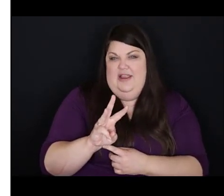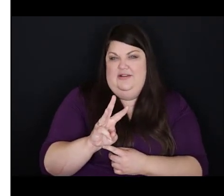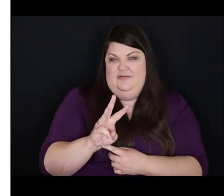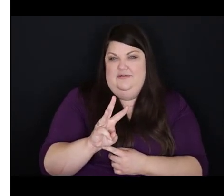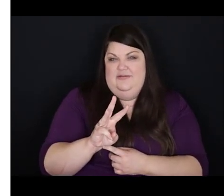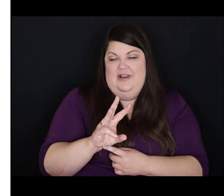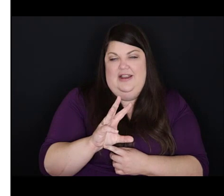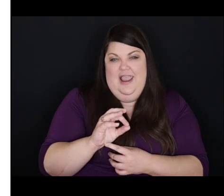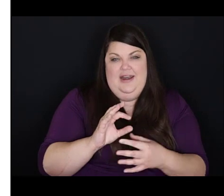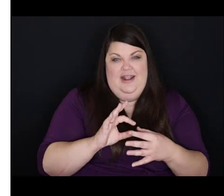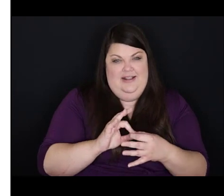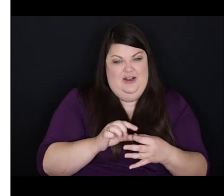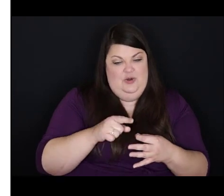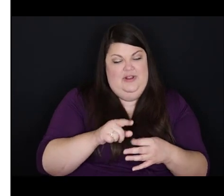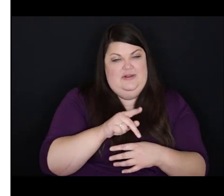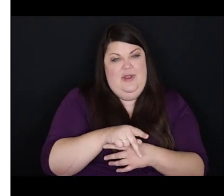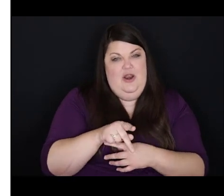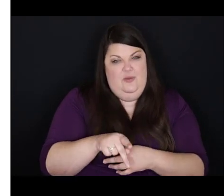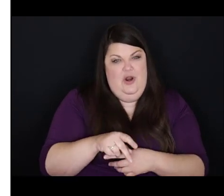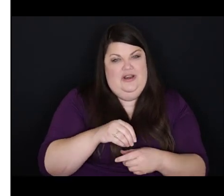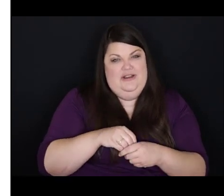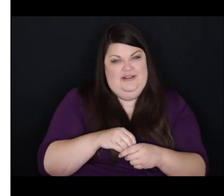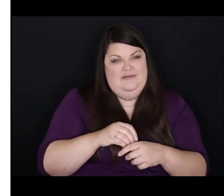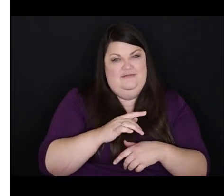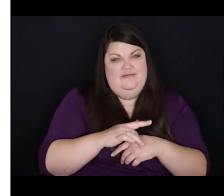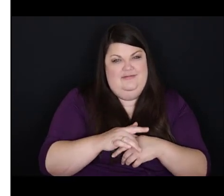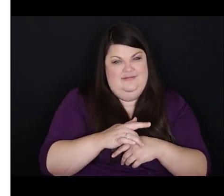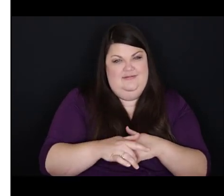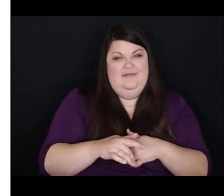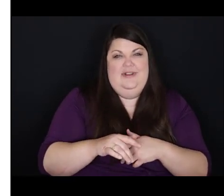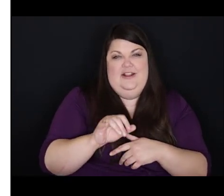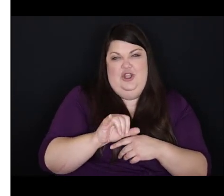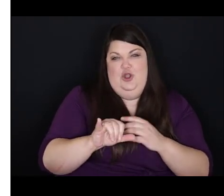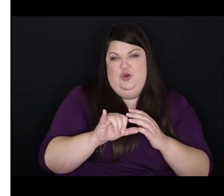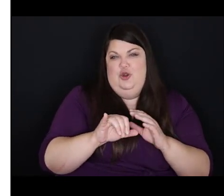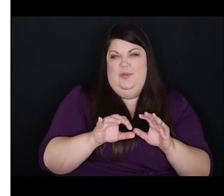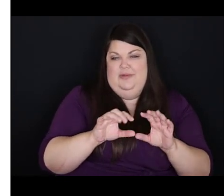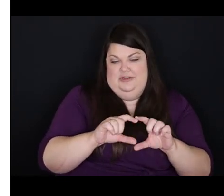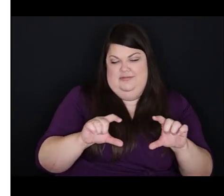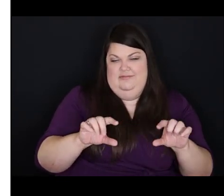A link to this PowerPoint is available in the YouTube description below.